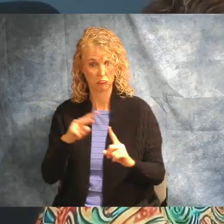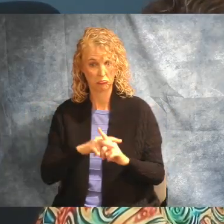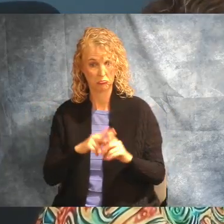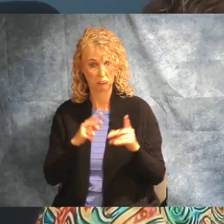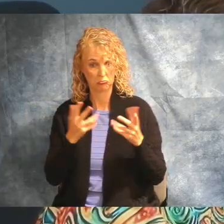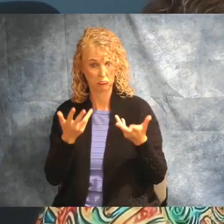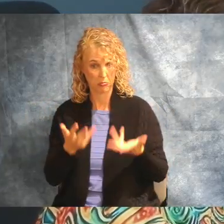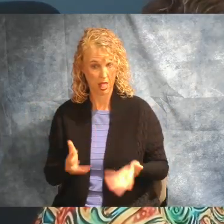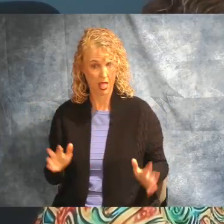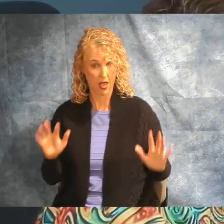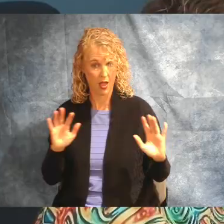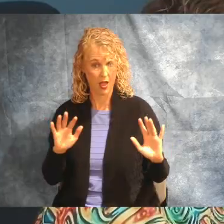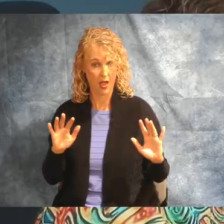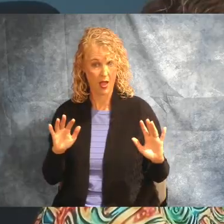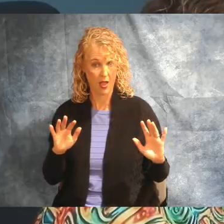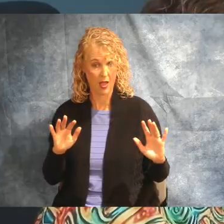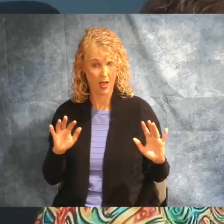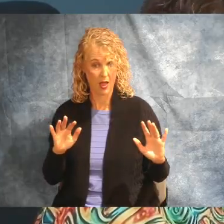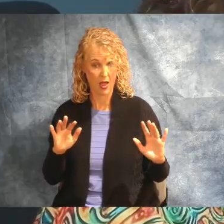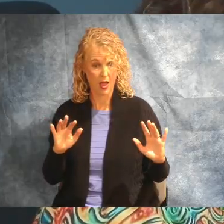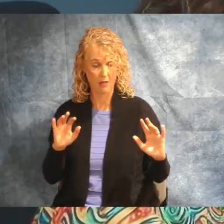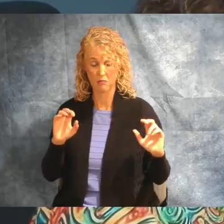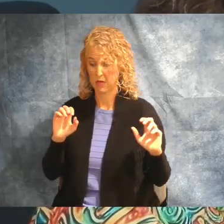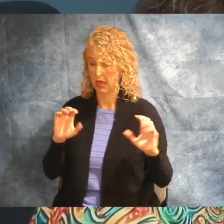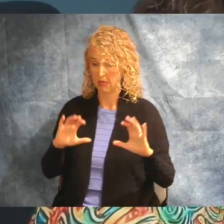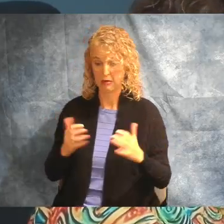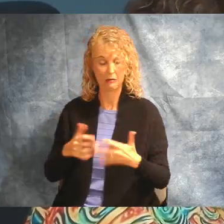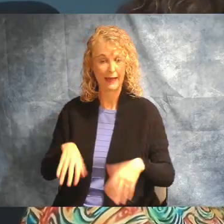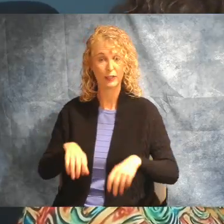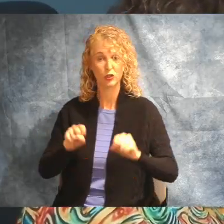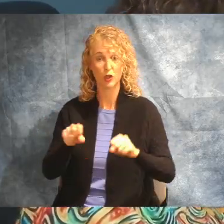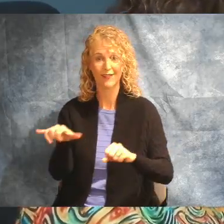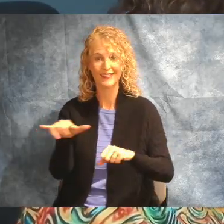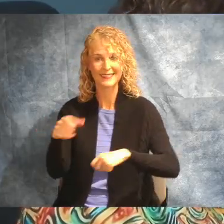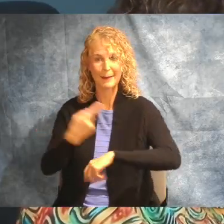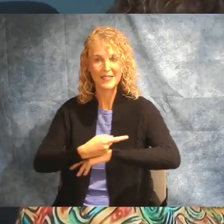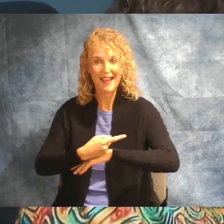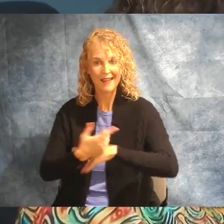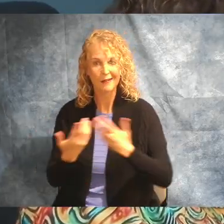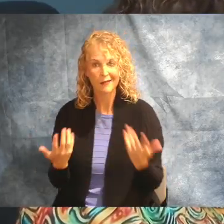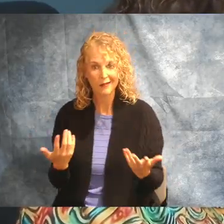then said let they had to go to they went to the workshops while they were there. So it was very